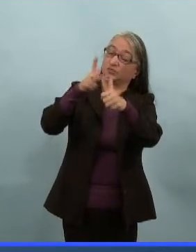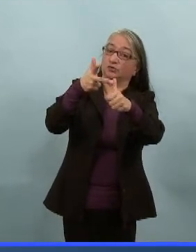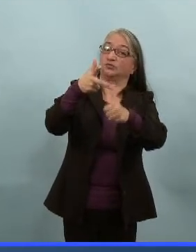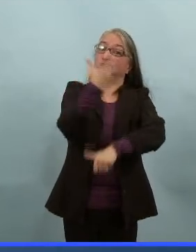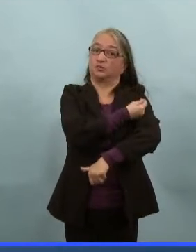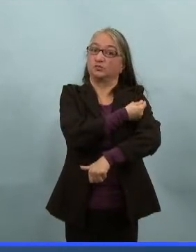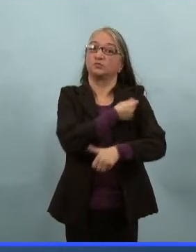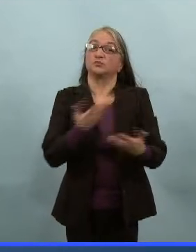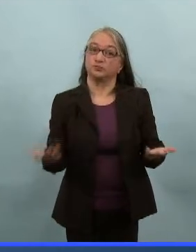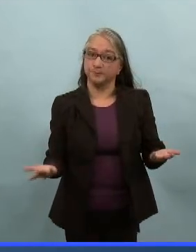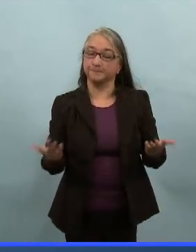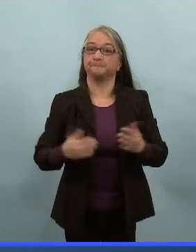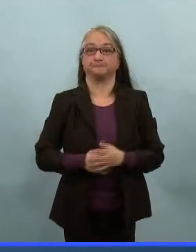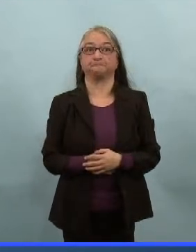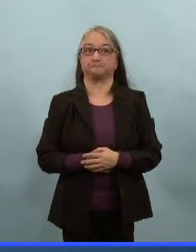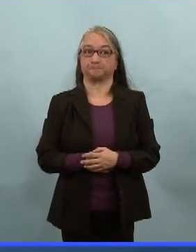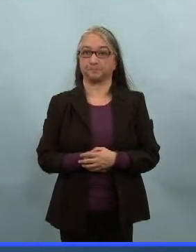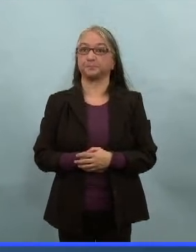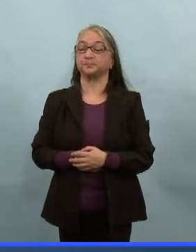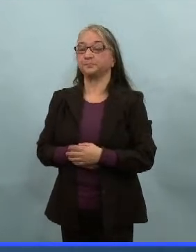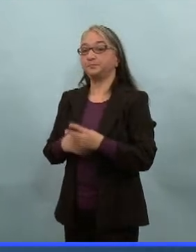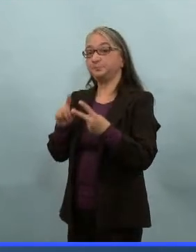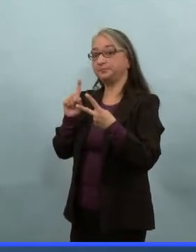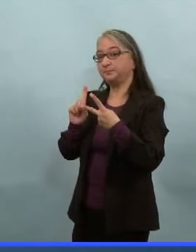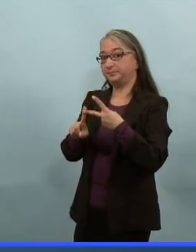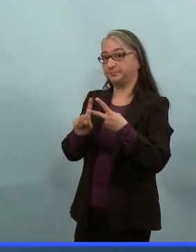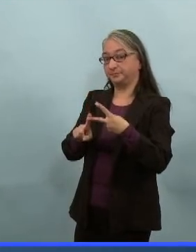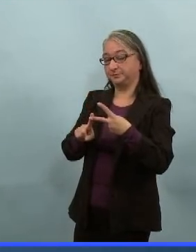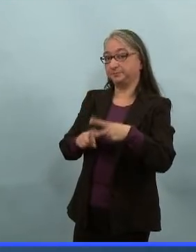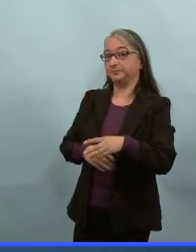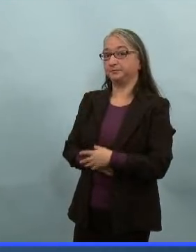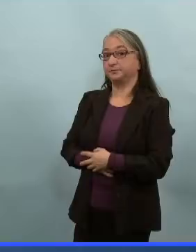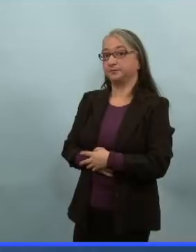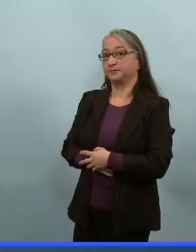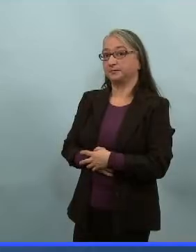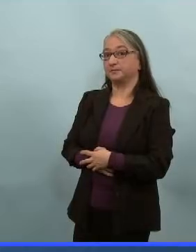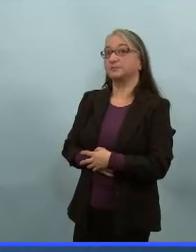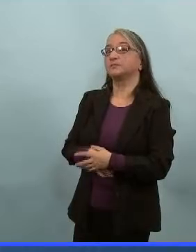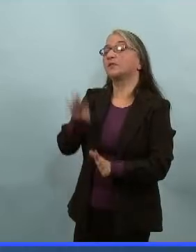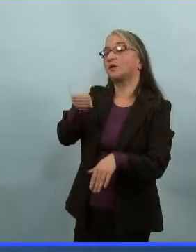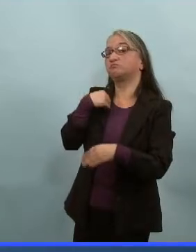and i just wanted to check in to see if there's any sense or any evidence in in manitoba of